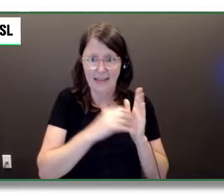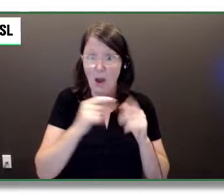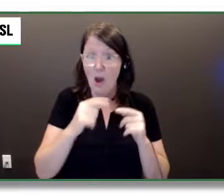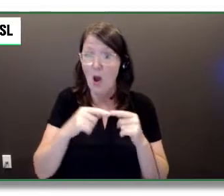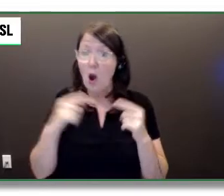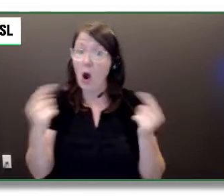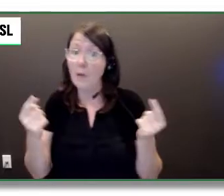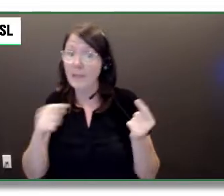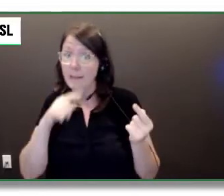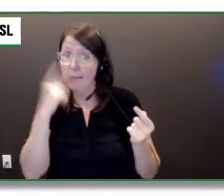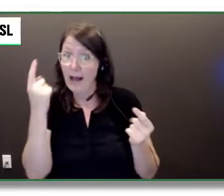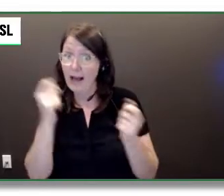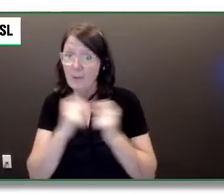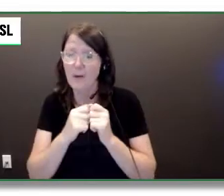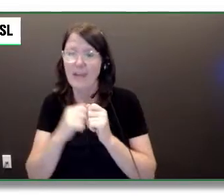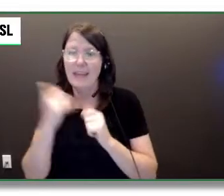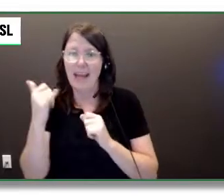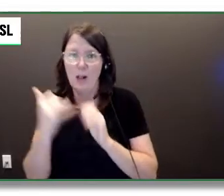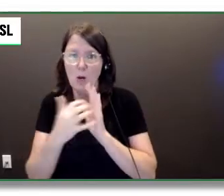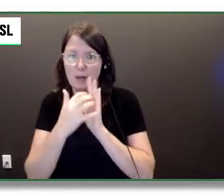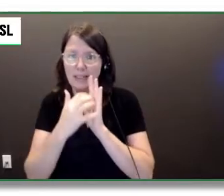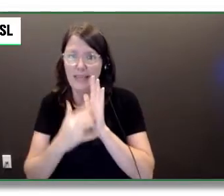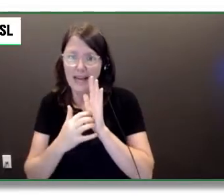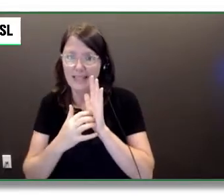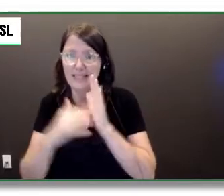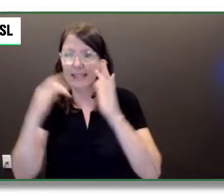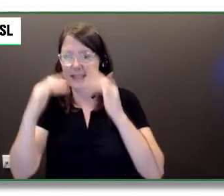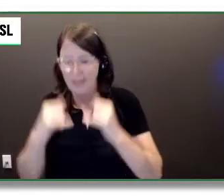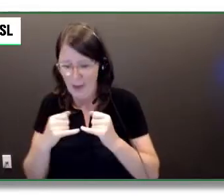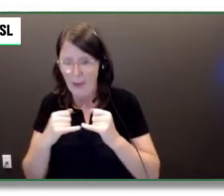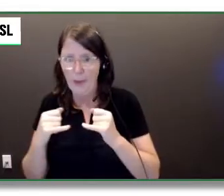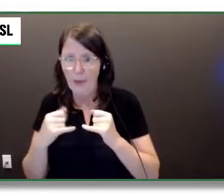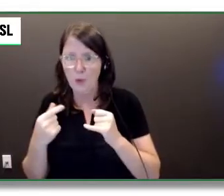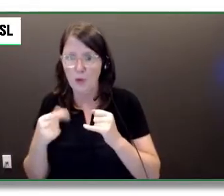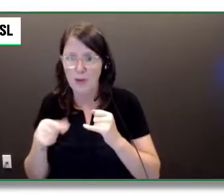Underneath, the text and all the slides after this have the same color scheme.